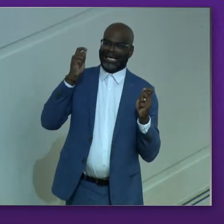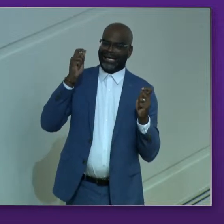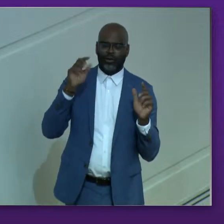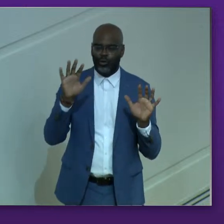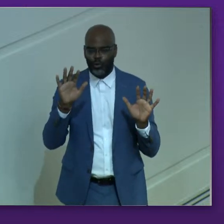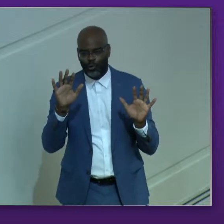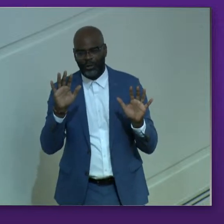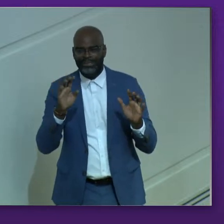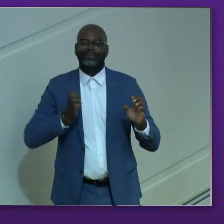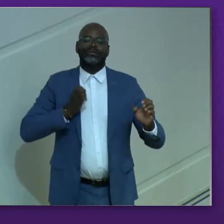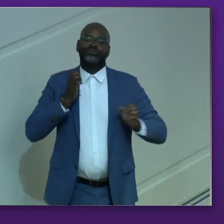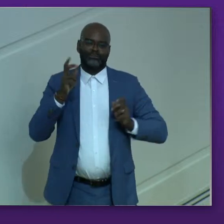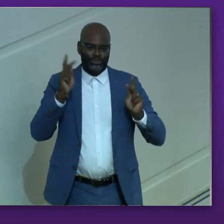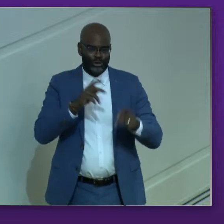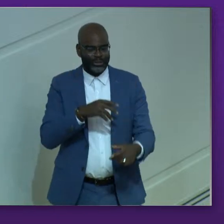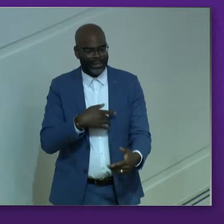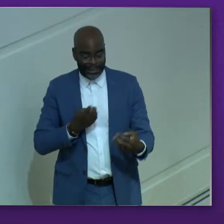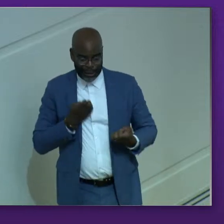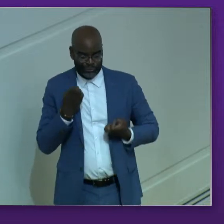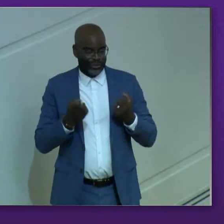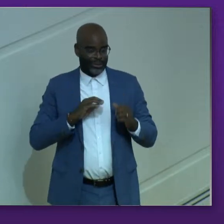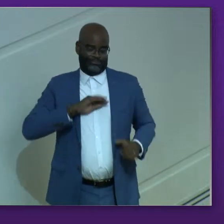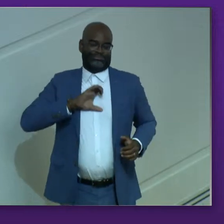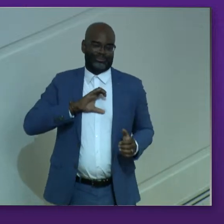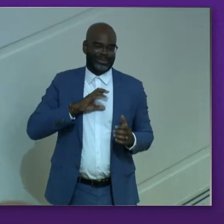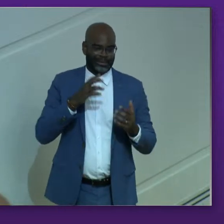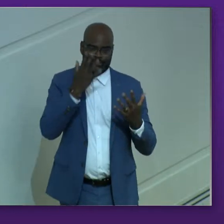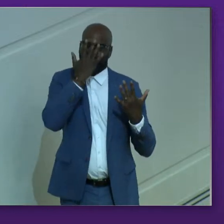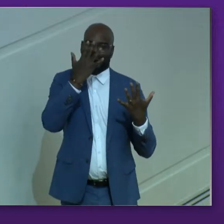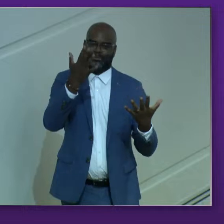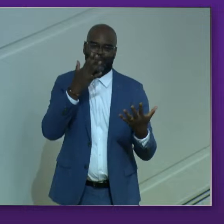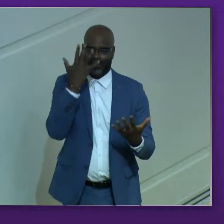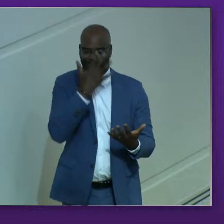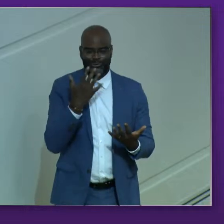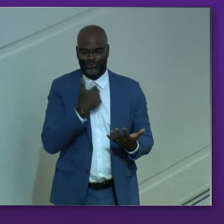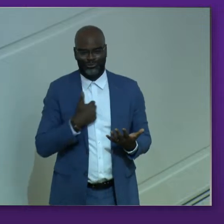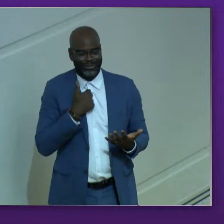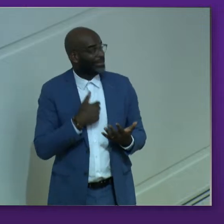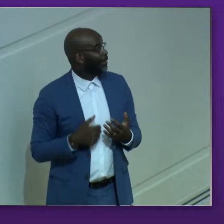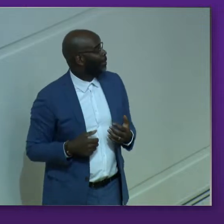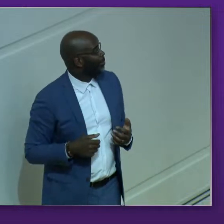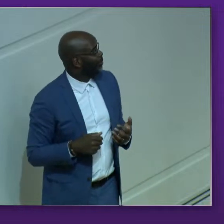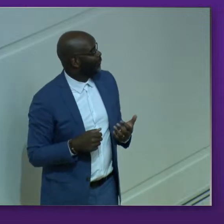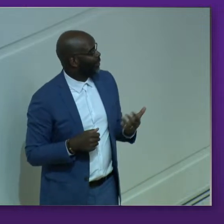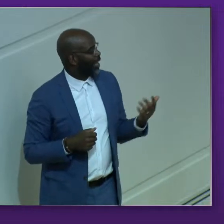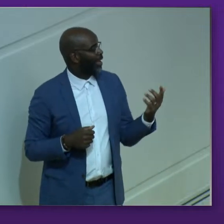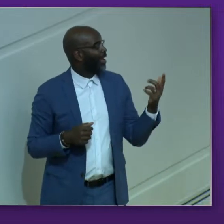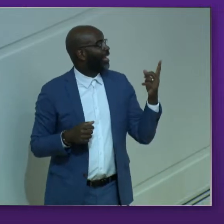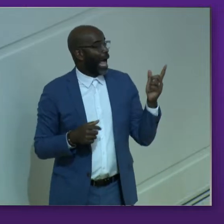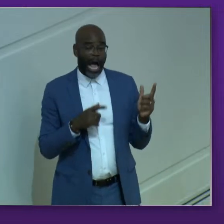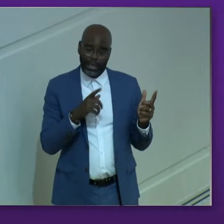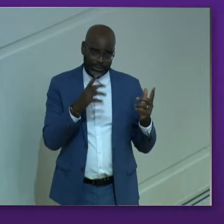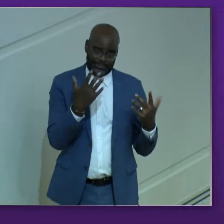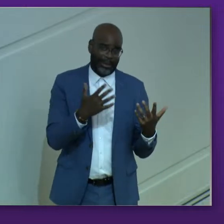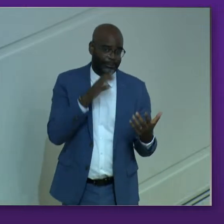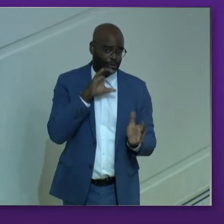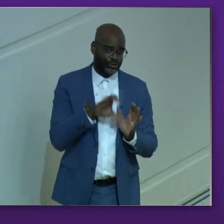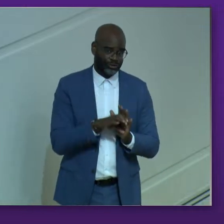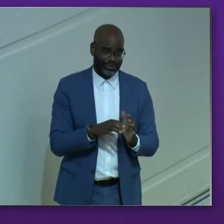I'M NOT BEING ELECTROCUTED RIGHT THERE I'M JUST VERY I'M AN ENERGETIC PERSON THAT IS